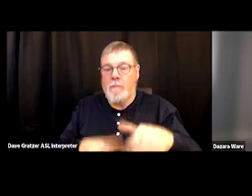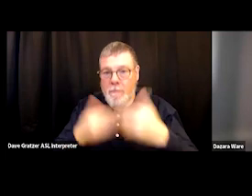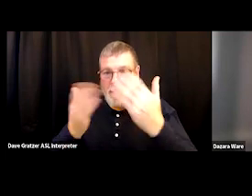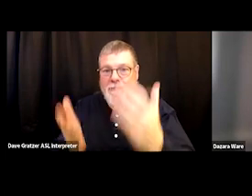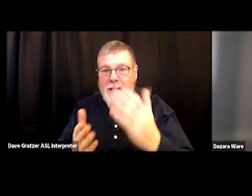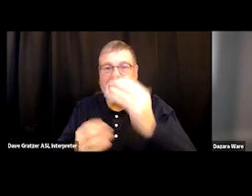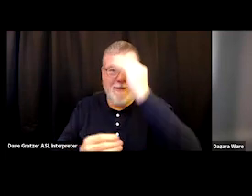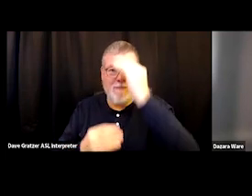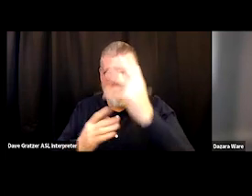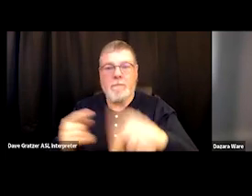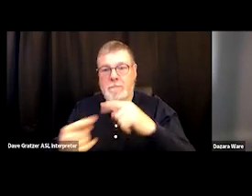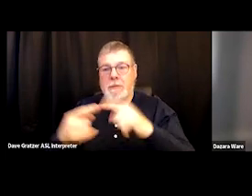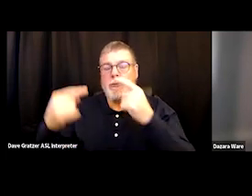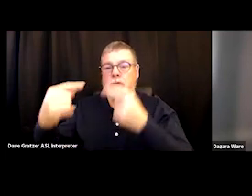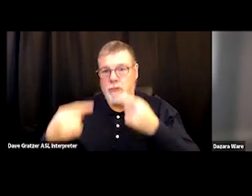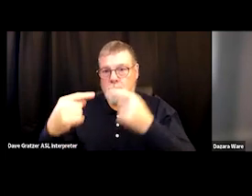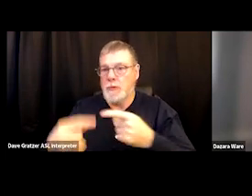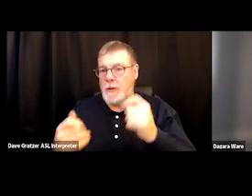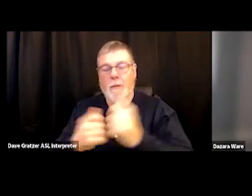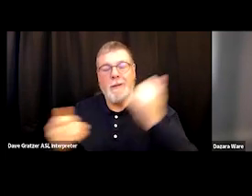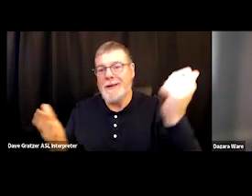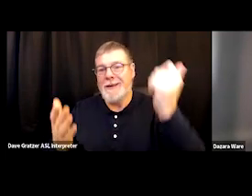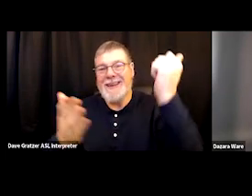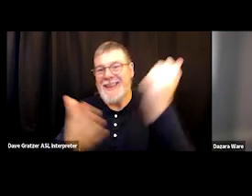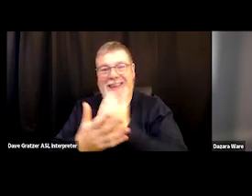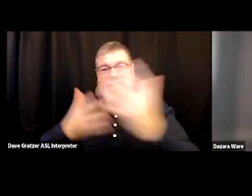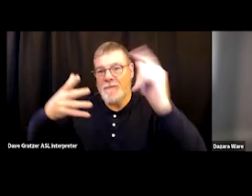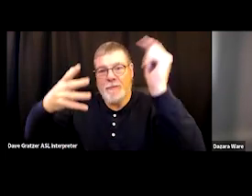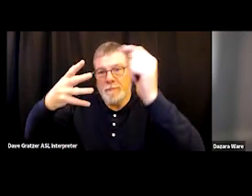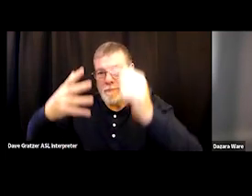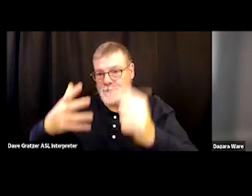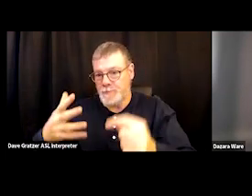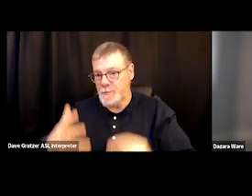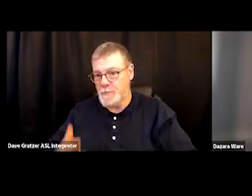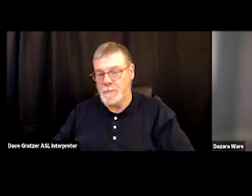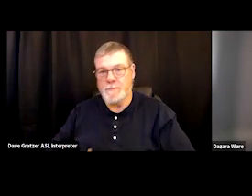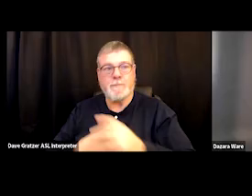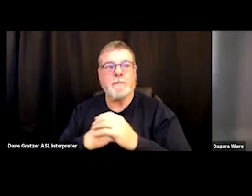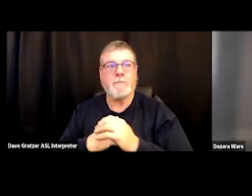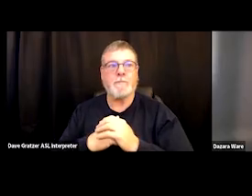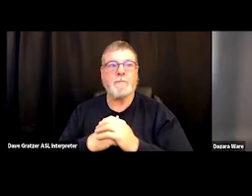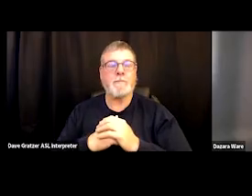about her struggle with every single one of these thoughts. I mean every single one of these characteristics.